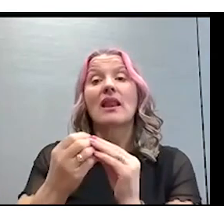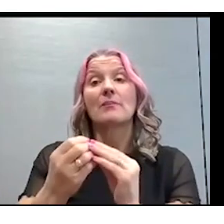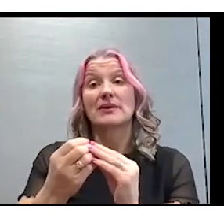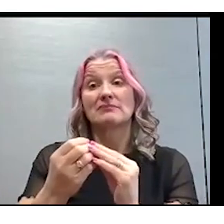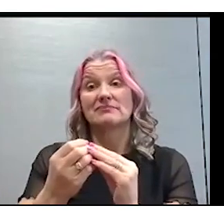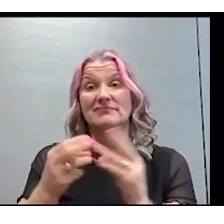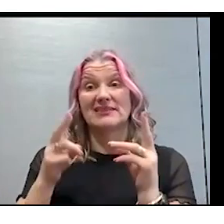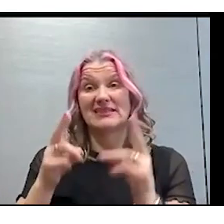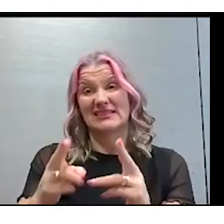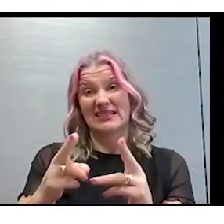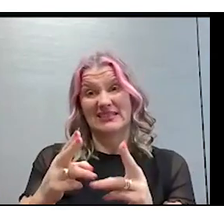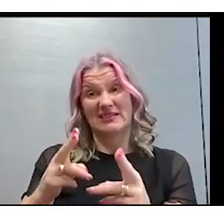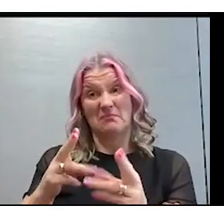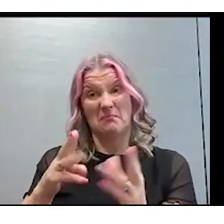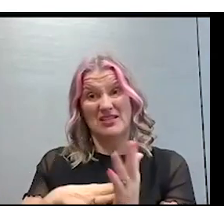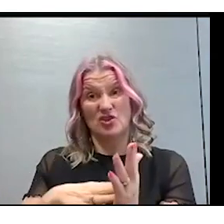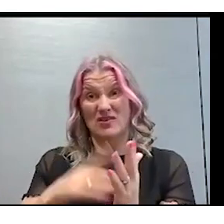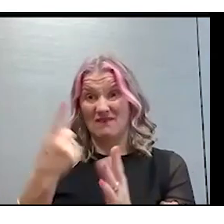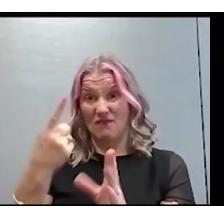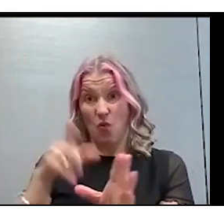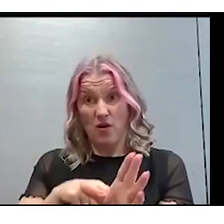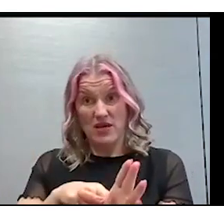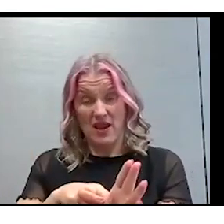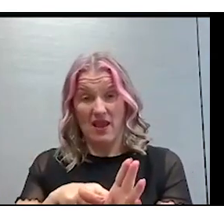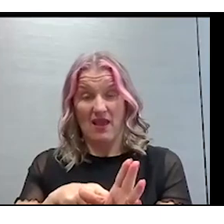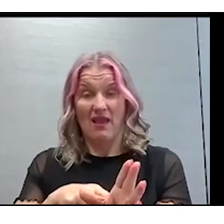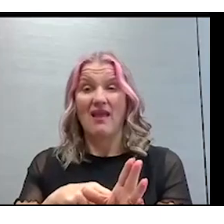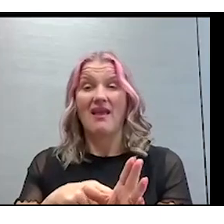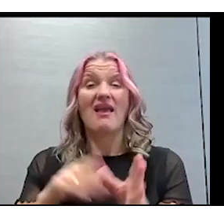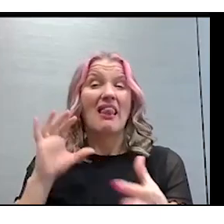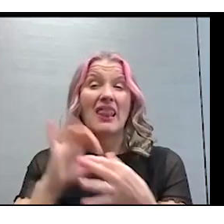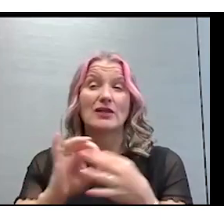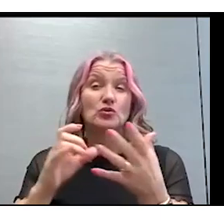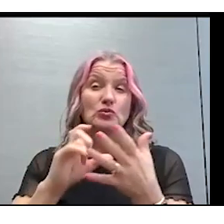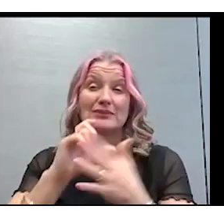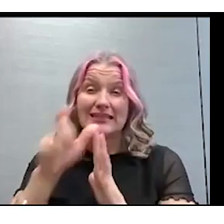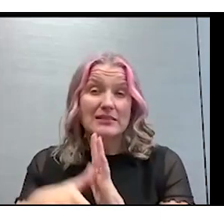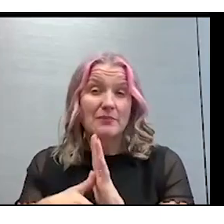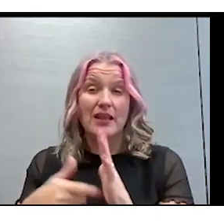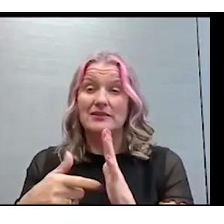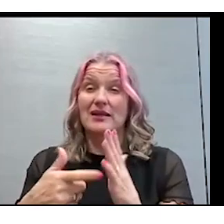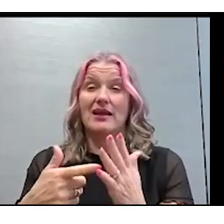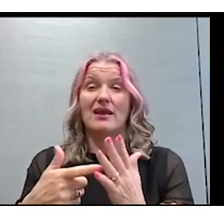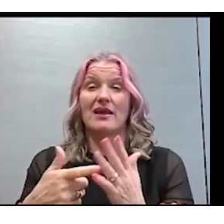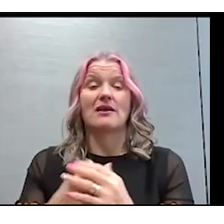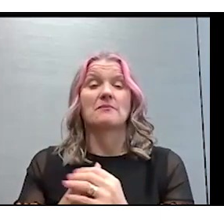last one year, disability related and not only for different tribe of harms.